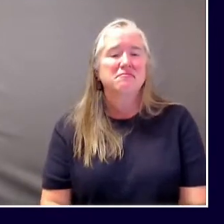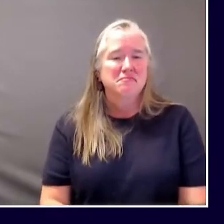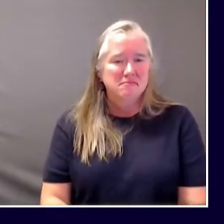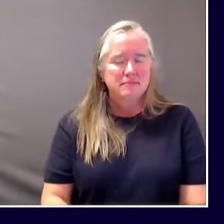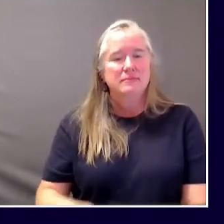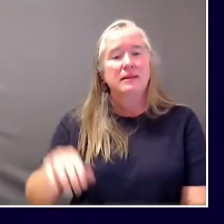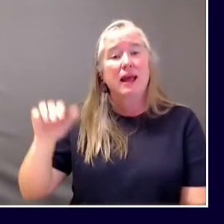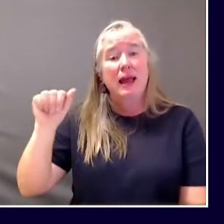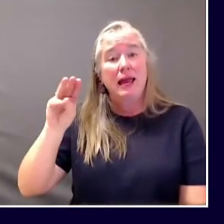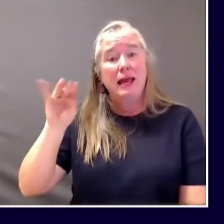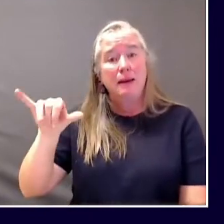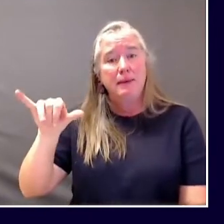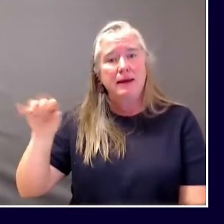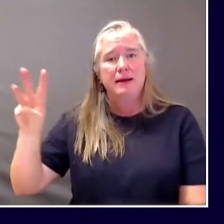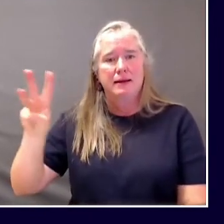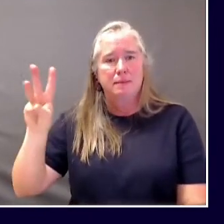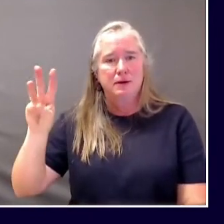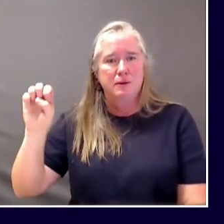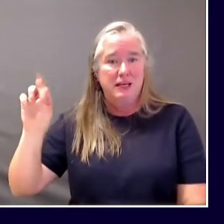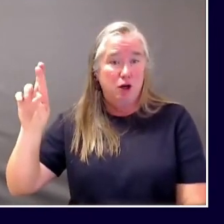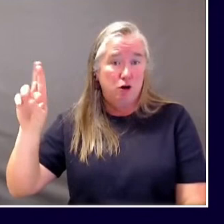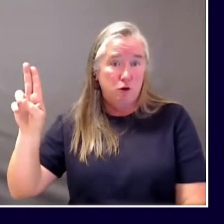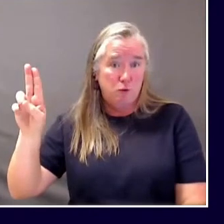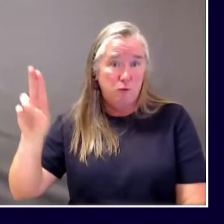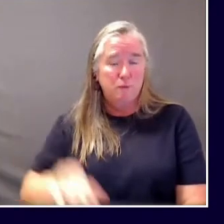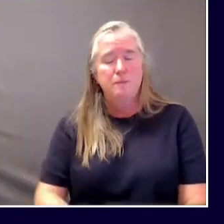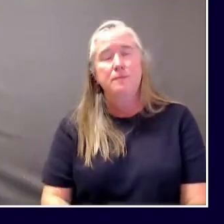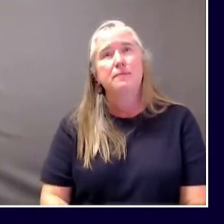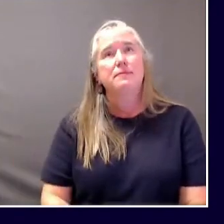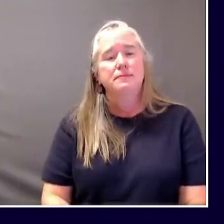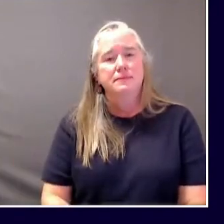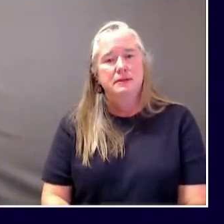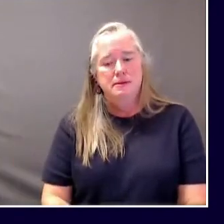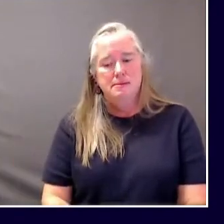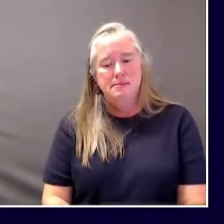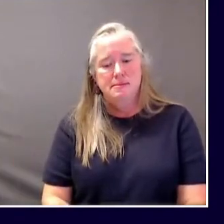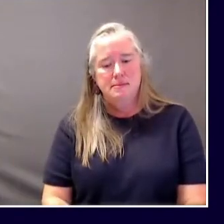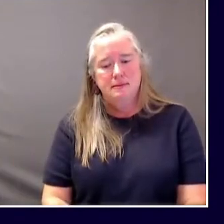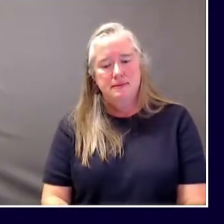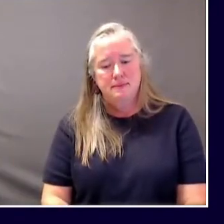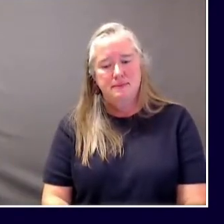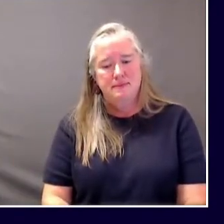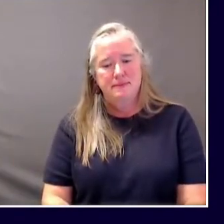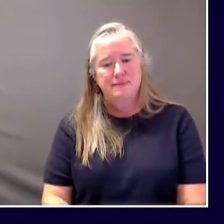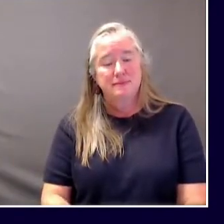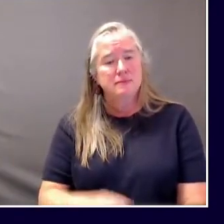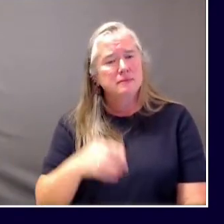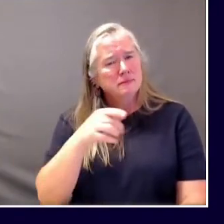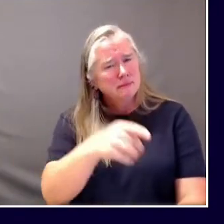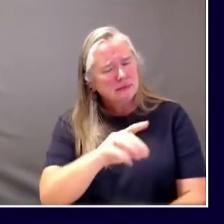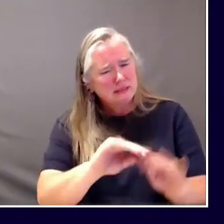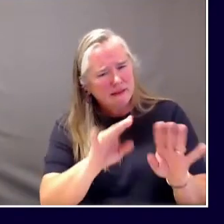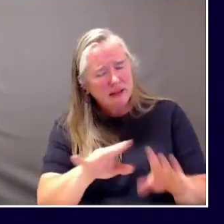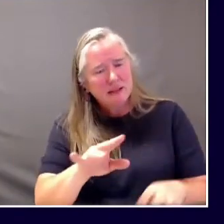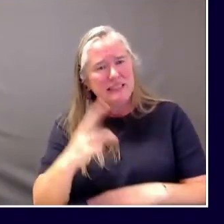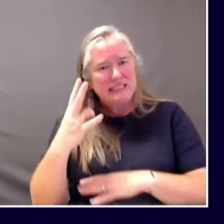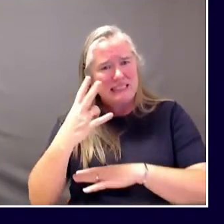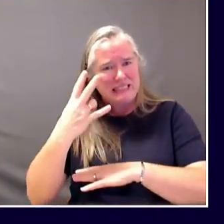are you thank you doctor shot I just real quickly did you say that